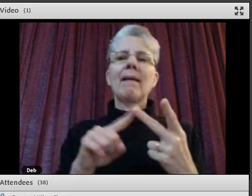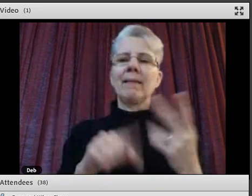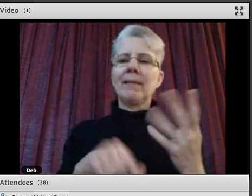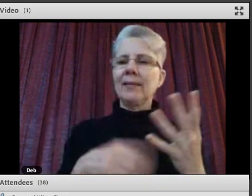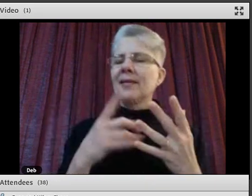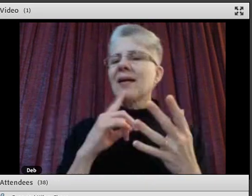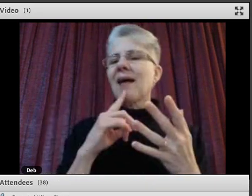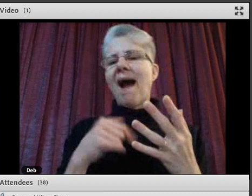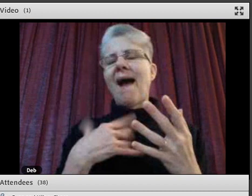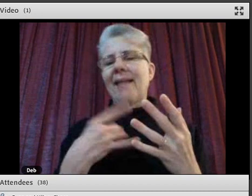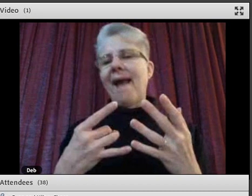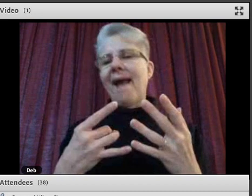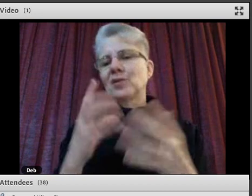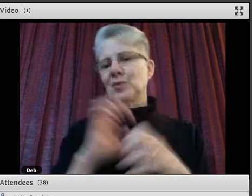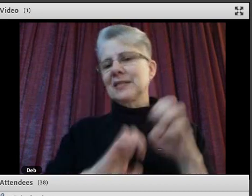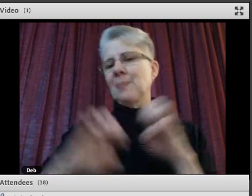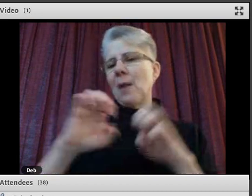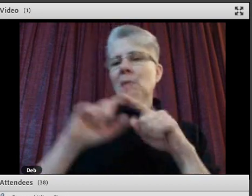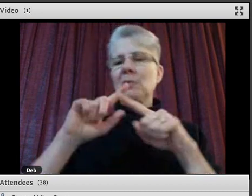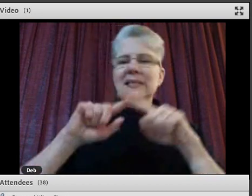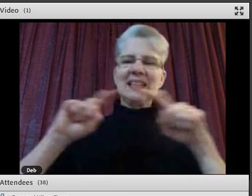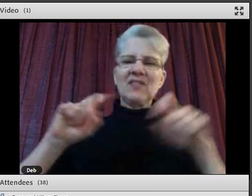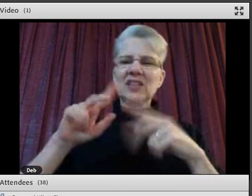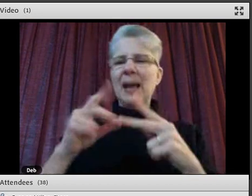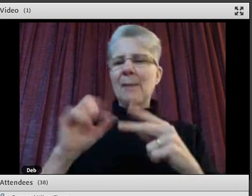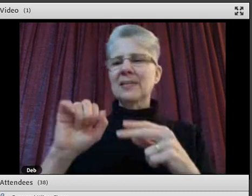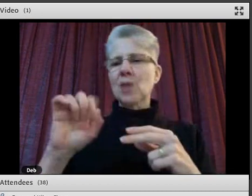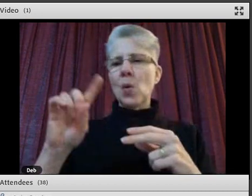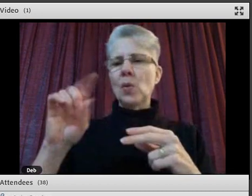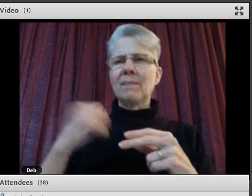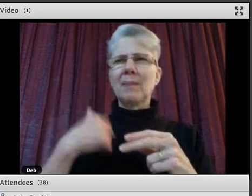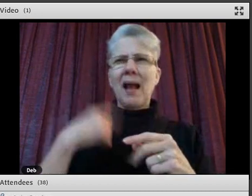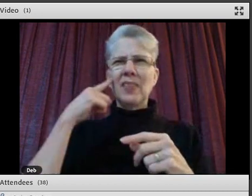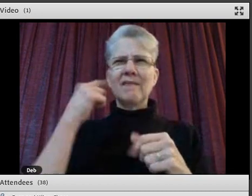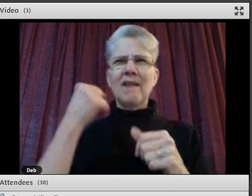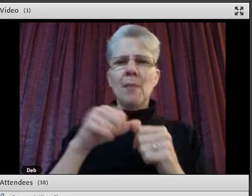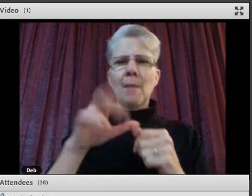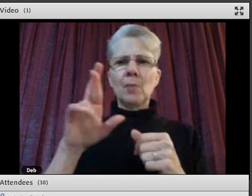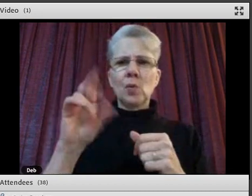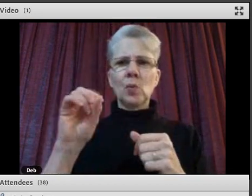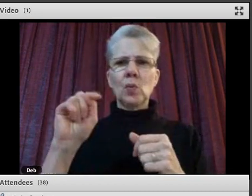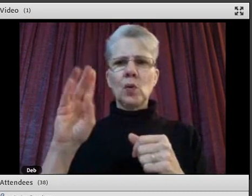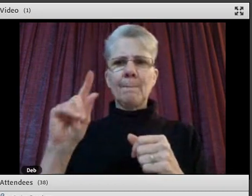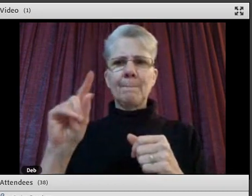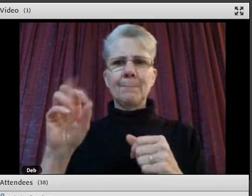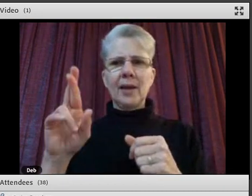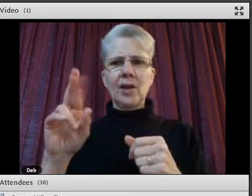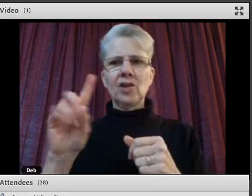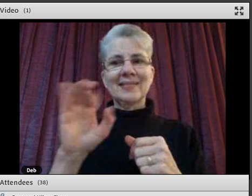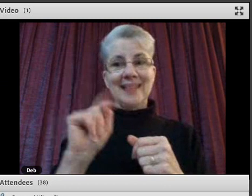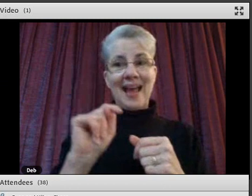I like experimenting with different types of soda, but I think if I remember, diet root beer was --